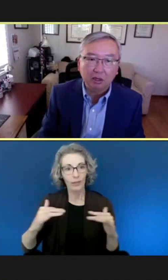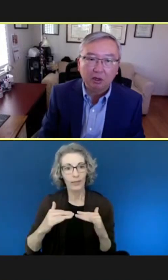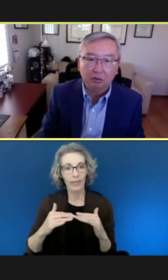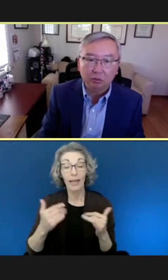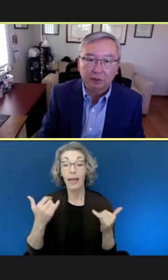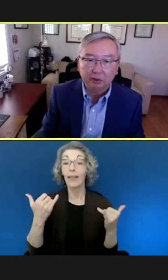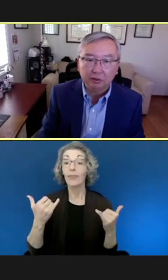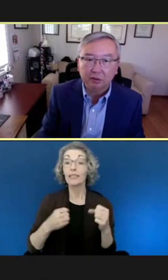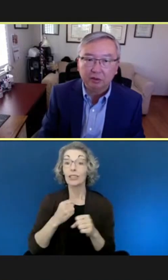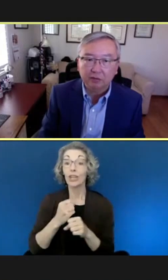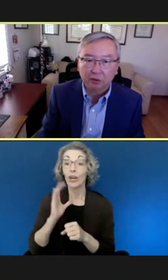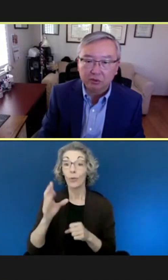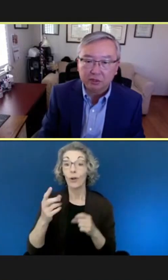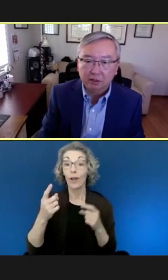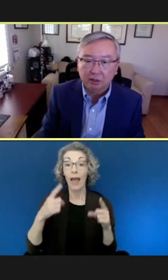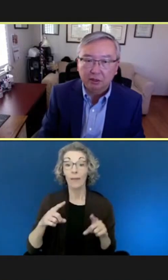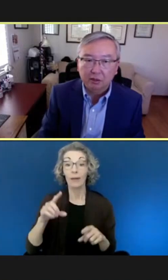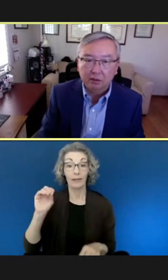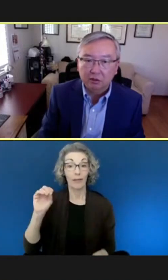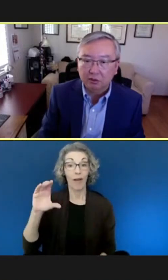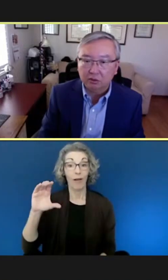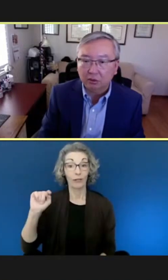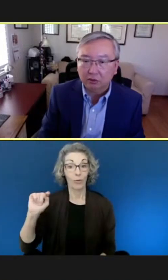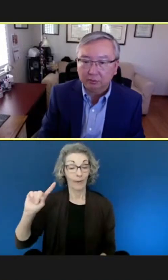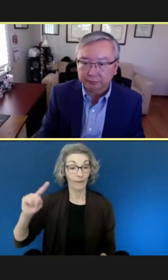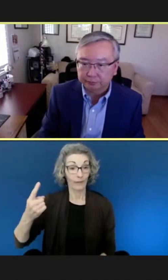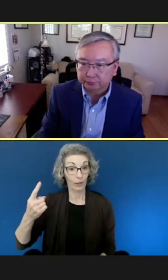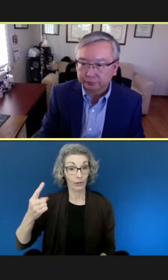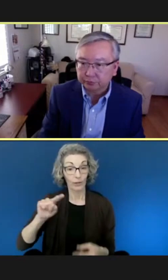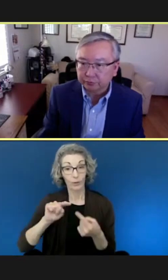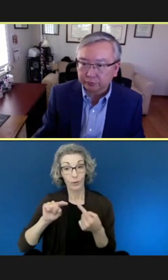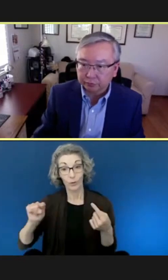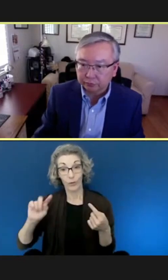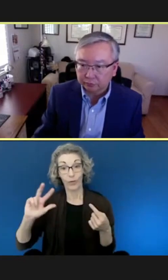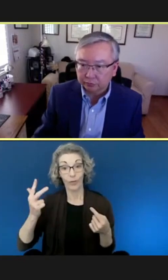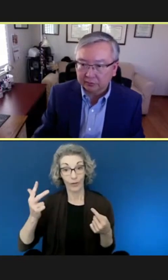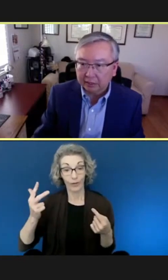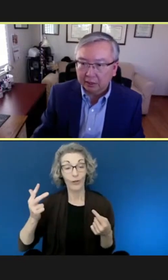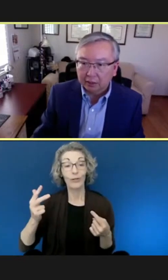this year it's going to be held October 1st to 3rd.